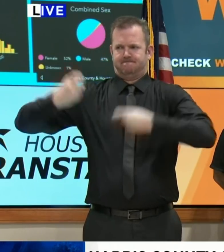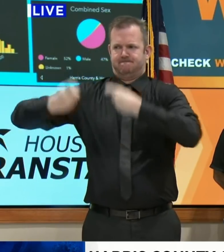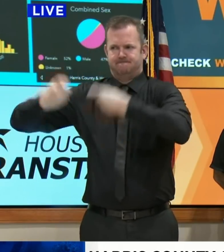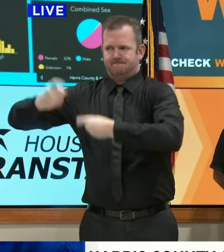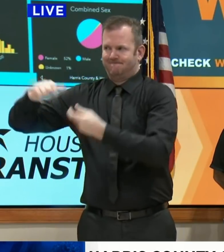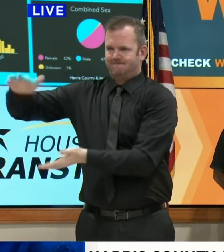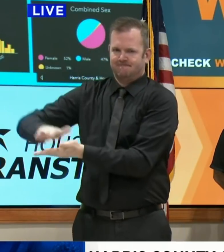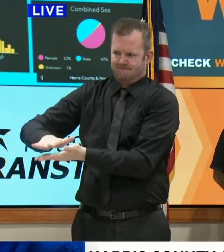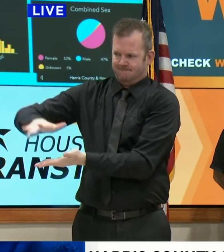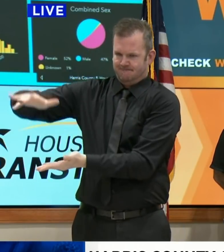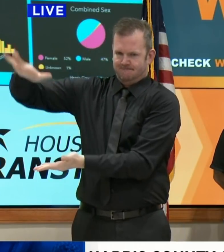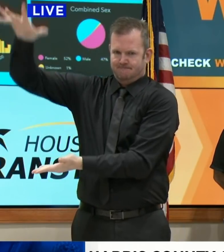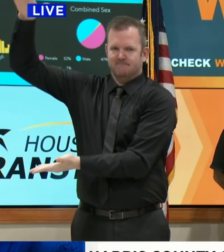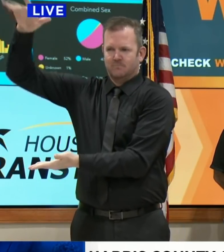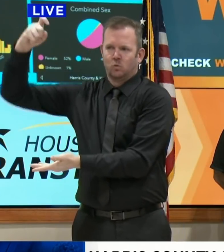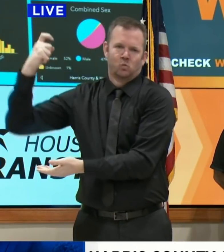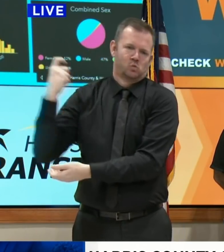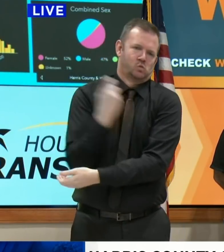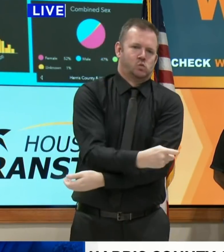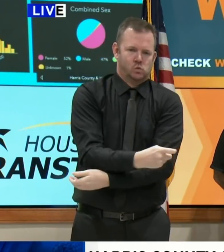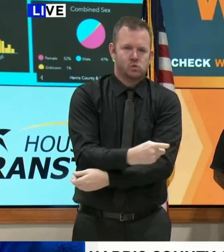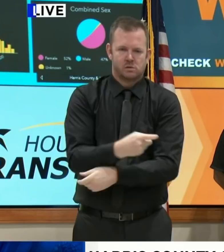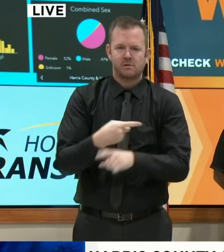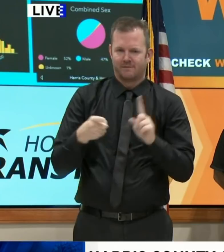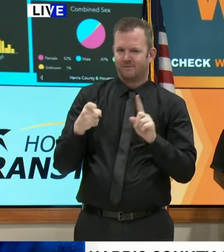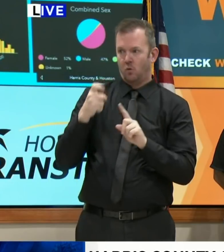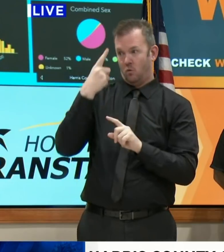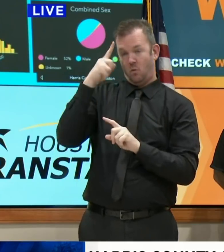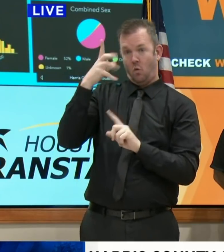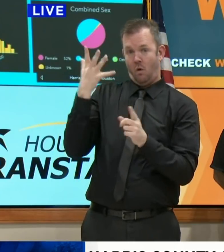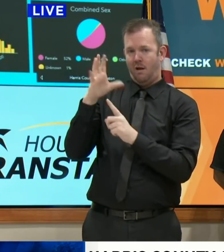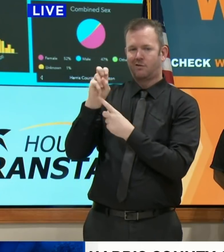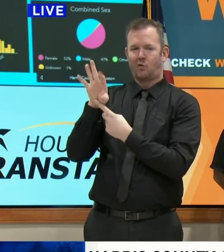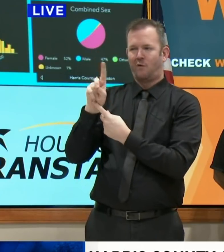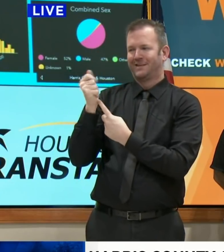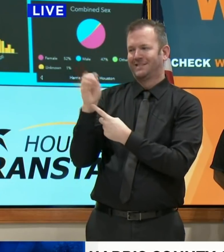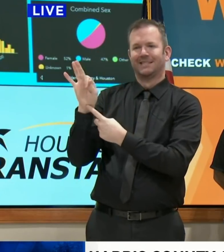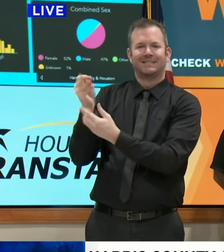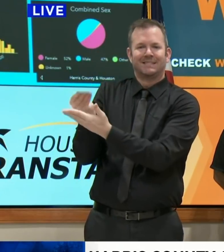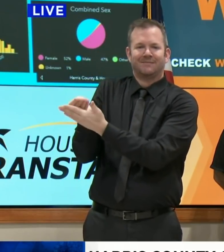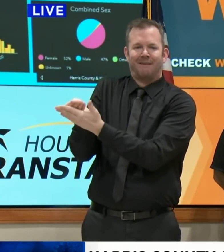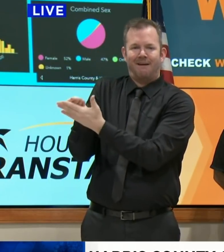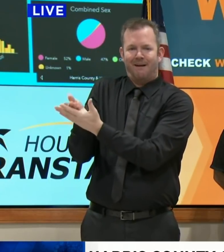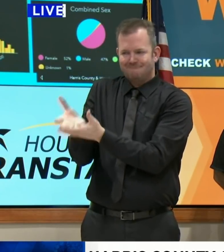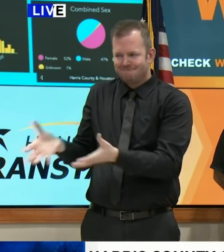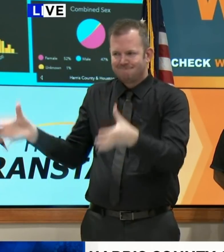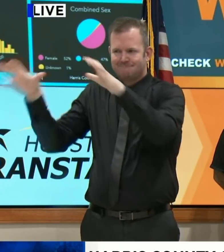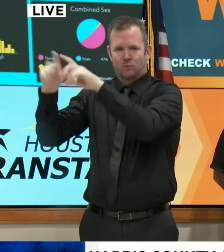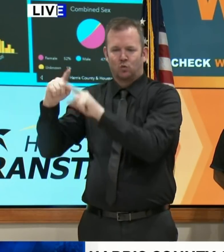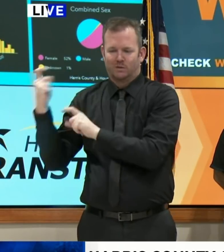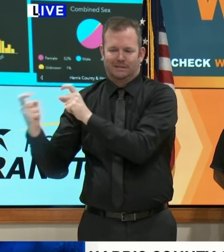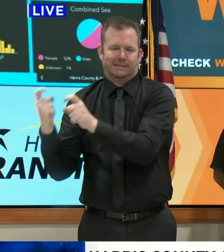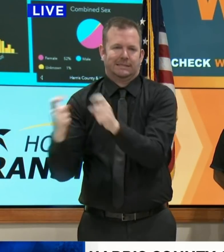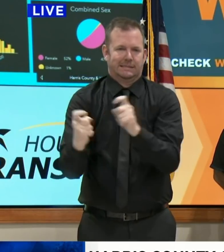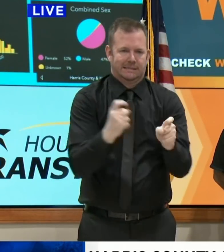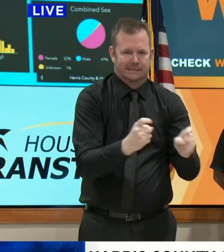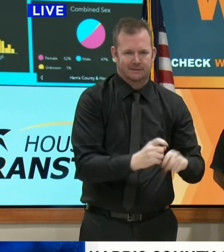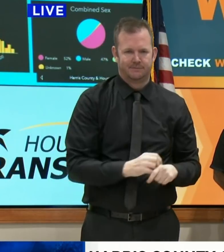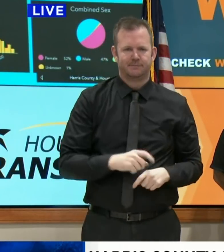program from Harris County. Like the Harris County. Like the millions of dollars that have millions of dollars that have been available through the been available through the generosity of generosity of this community from the